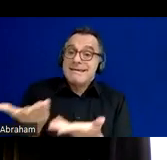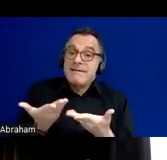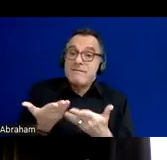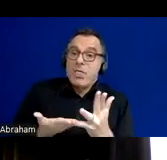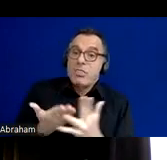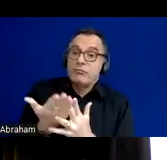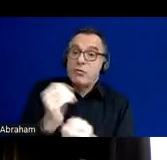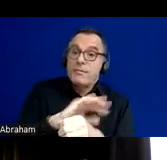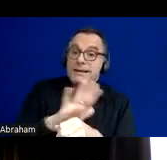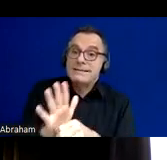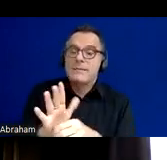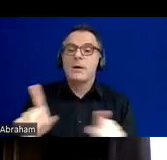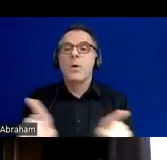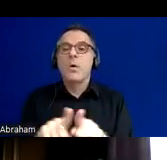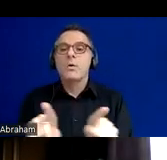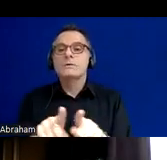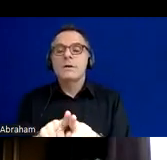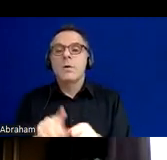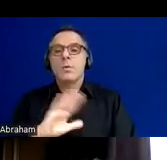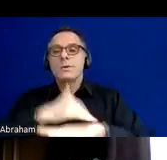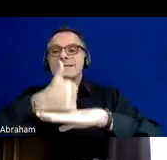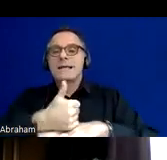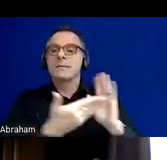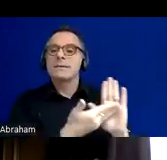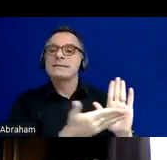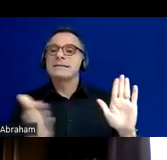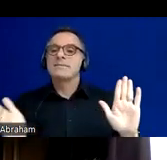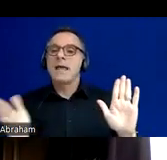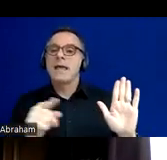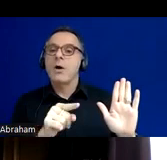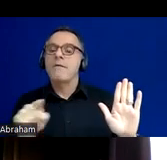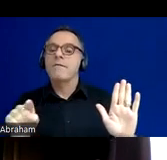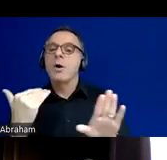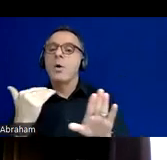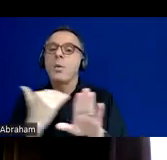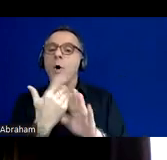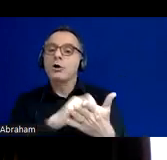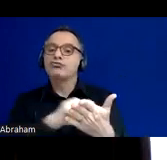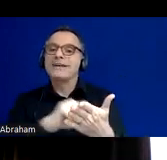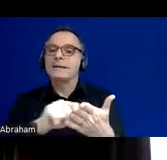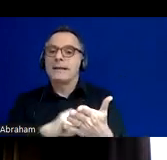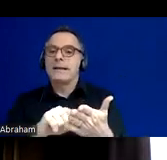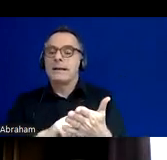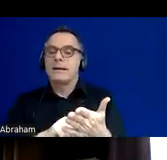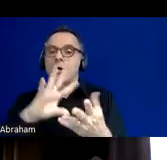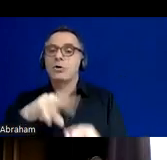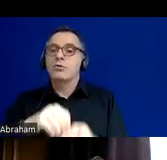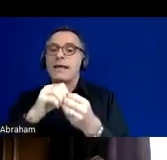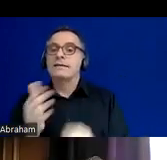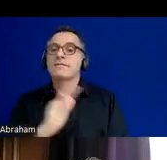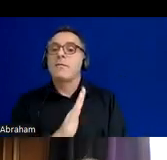and, also, we put on display written work that had been created by the libraries volunteers